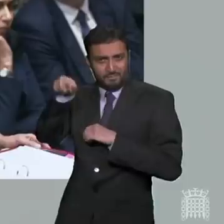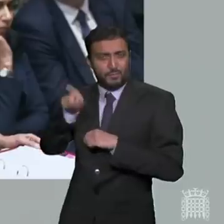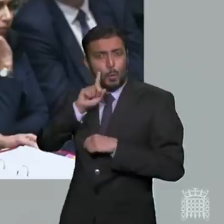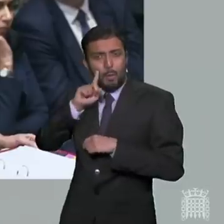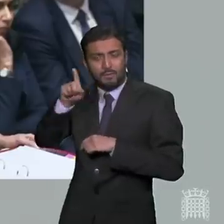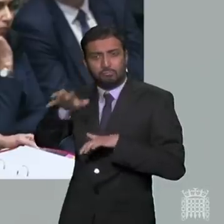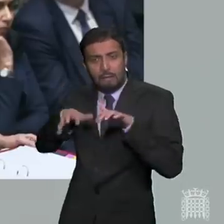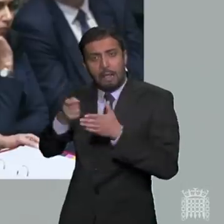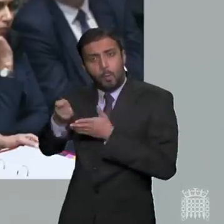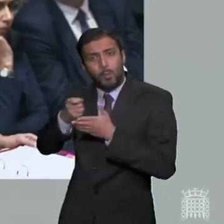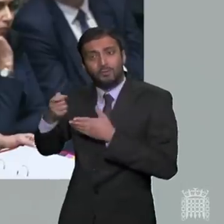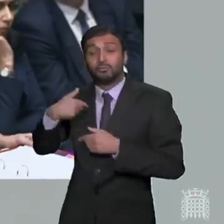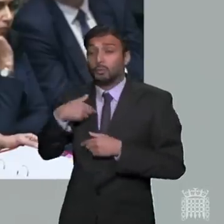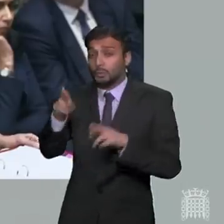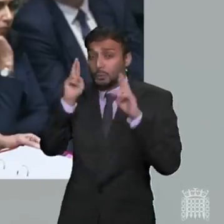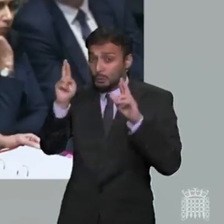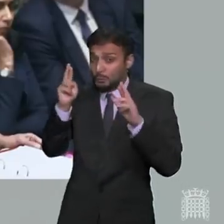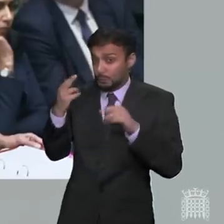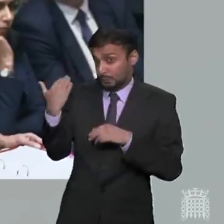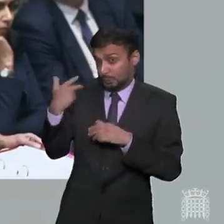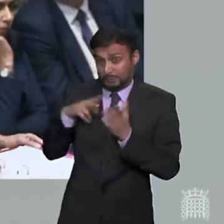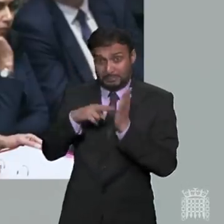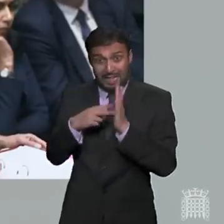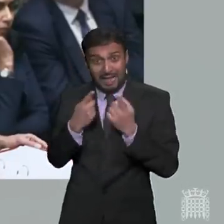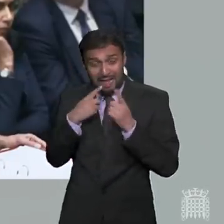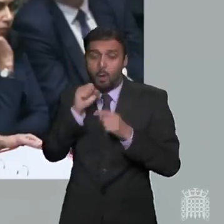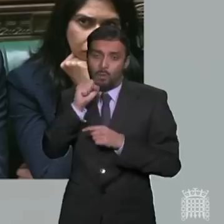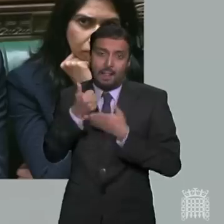like hers up and down the country, because it is the right plan to tackle inflation,